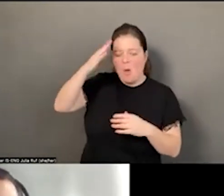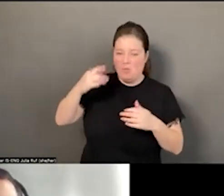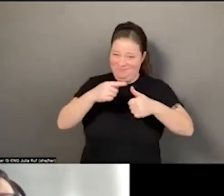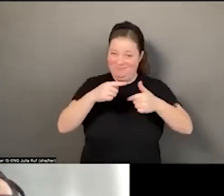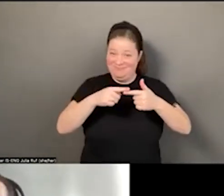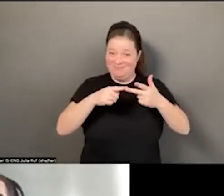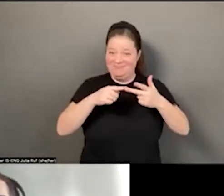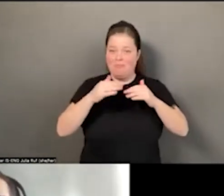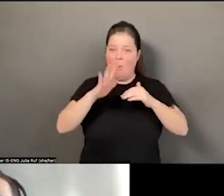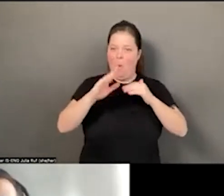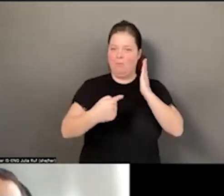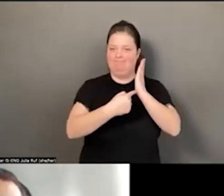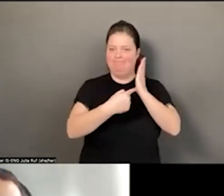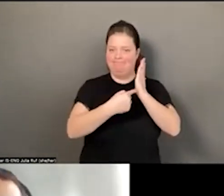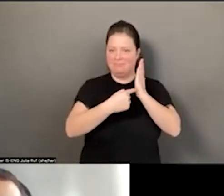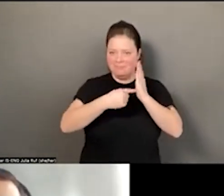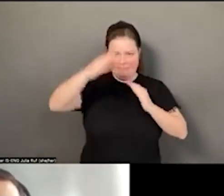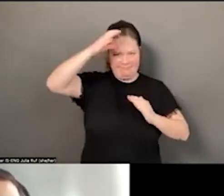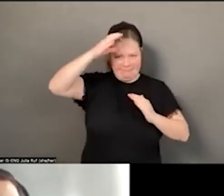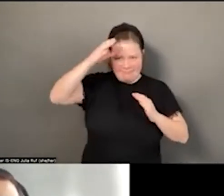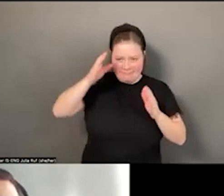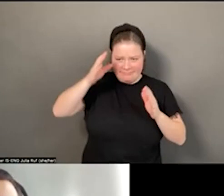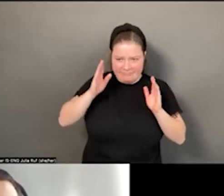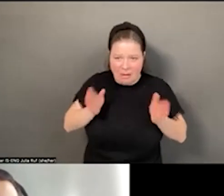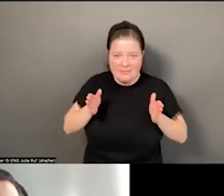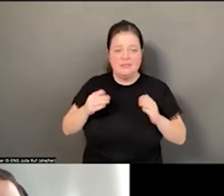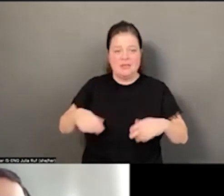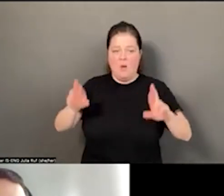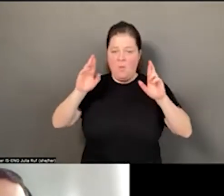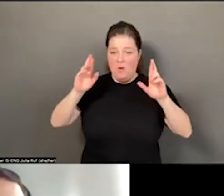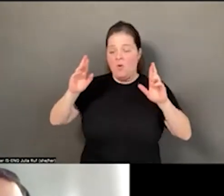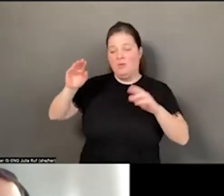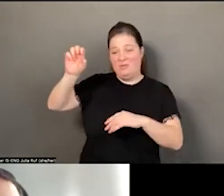for the moment, but hopefully in the future. And European Agency is very much needed